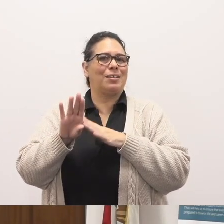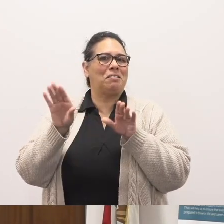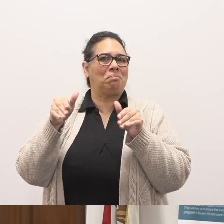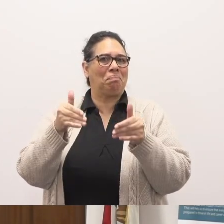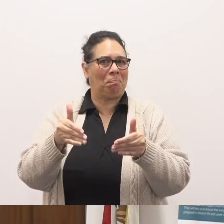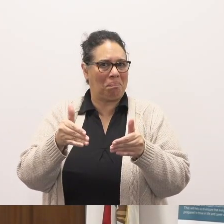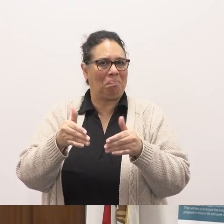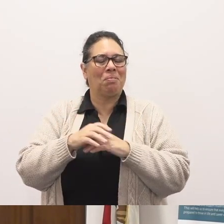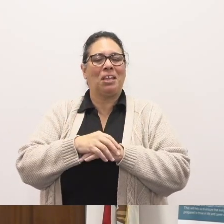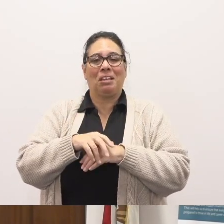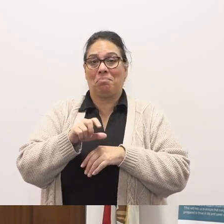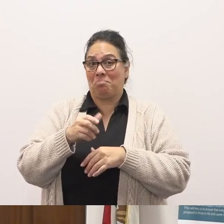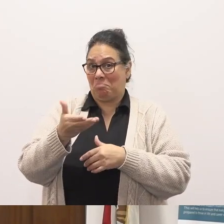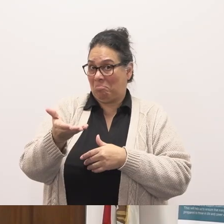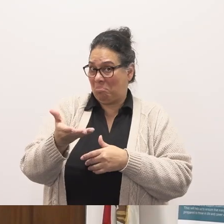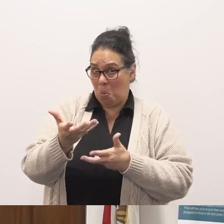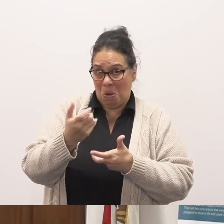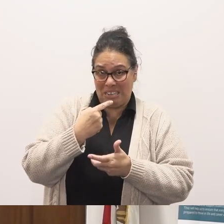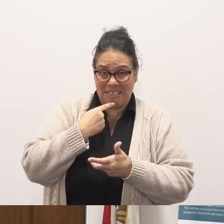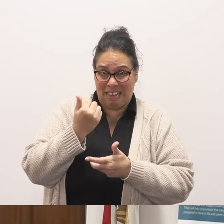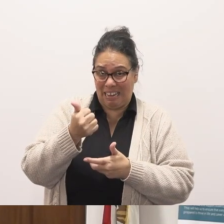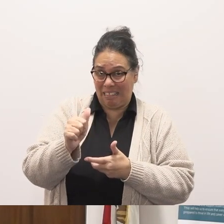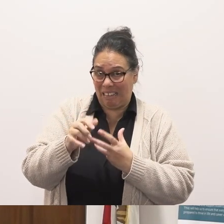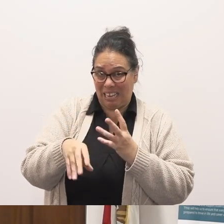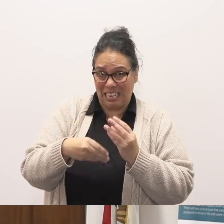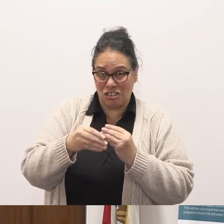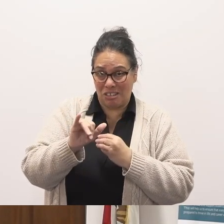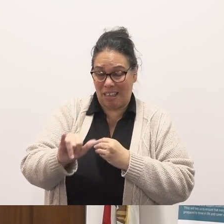I don't know if you want to say anything in addition to that, President Craighead.